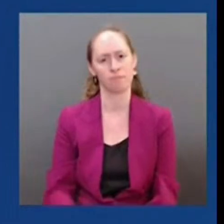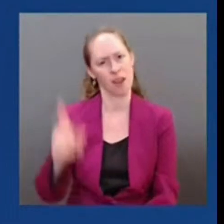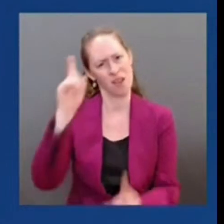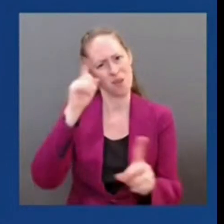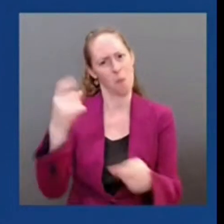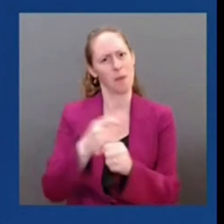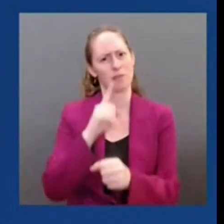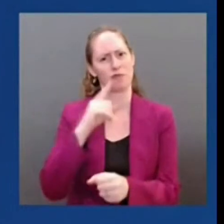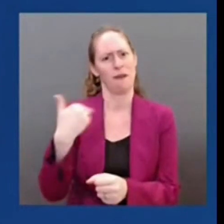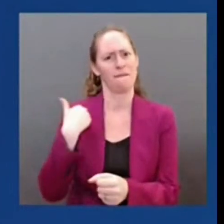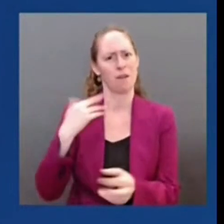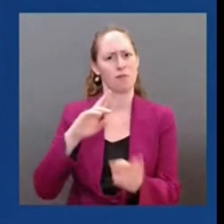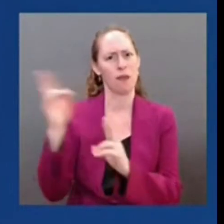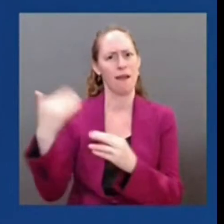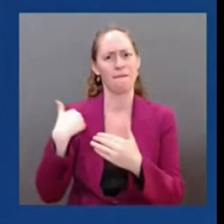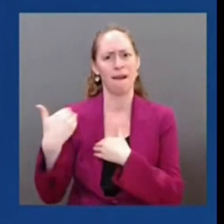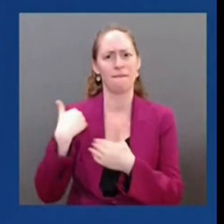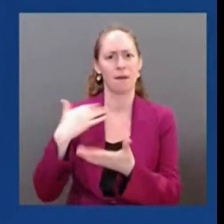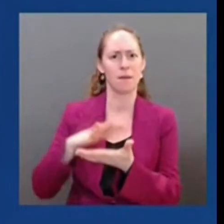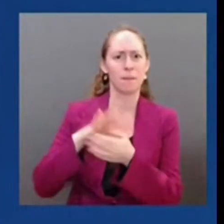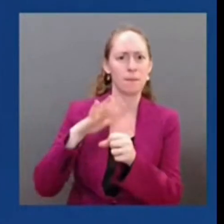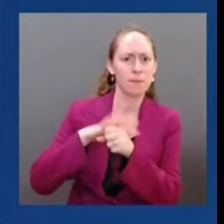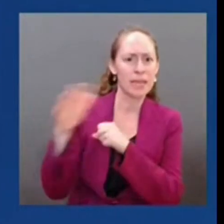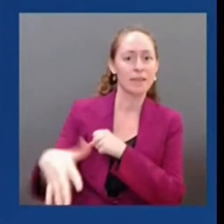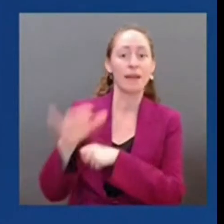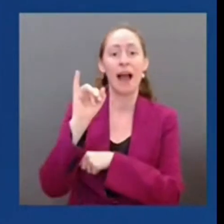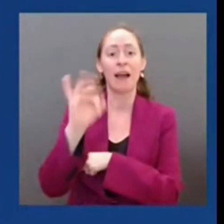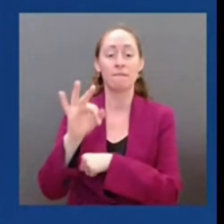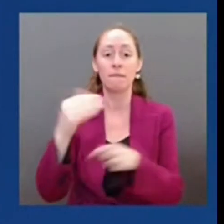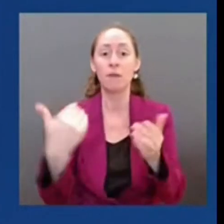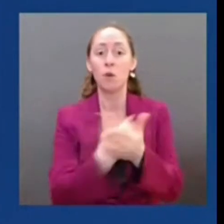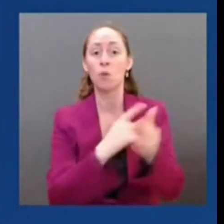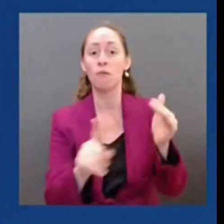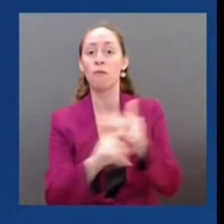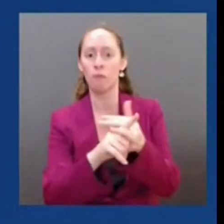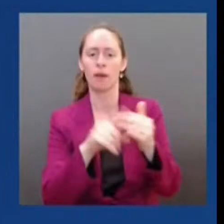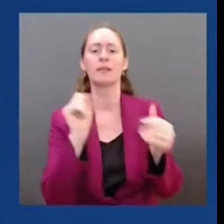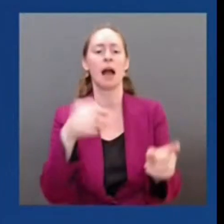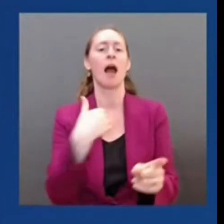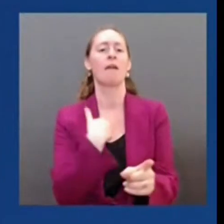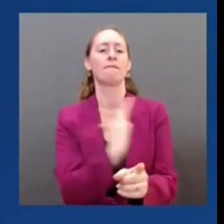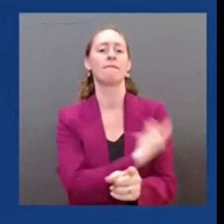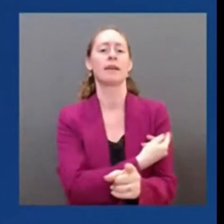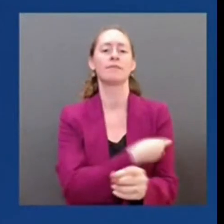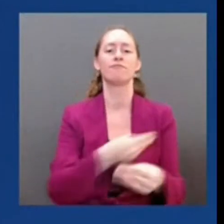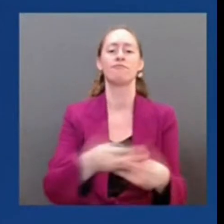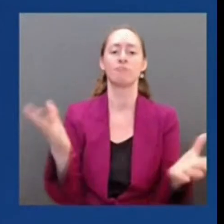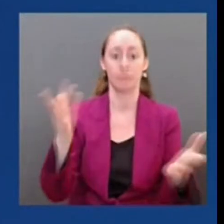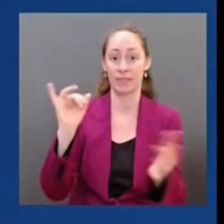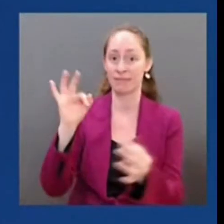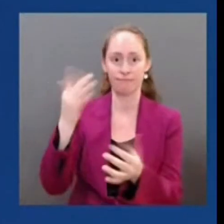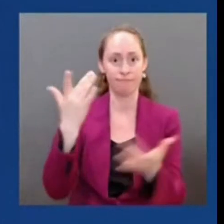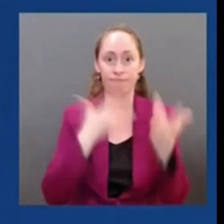ENOUGH RESOURCES THAT WE CAN BUY IF YOU VACCINES FOR EVERY AMERICAN WHO WANTS ONE. THAT'S ABSOLUTELY CRITICAL.